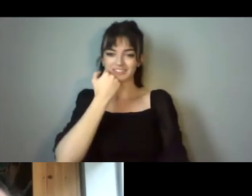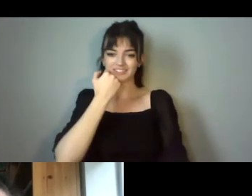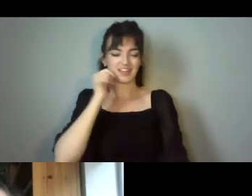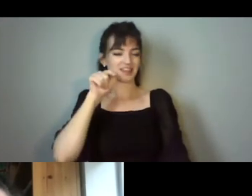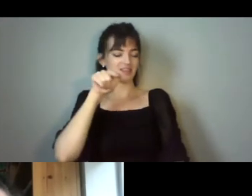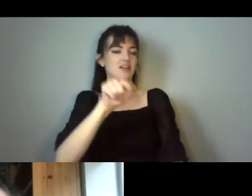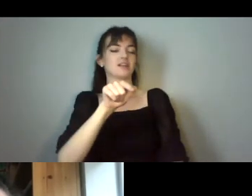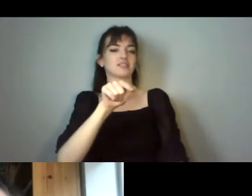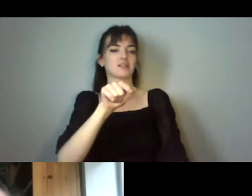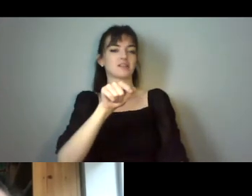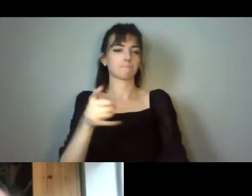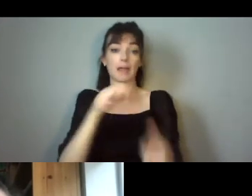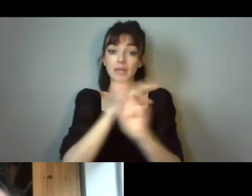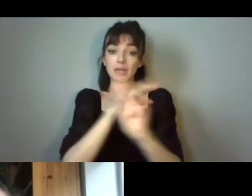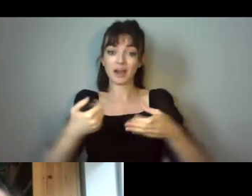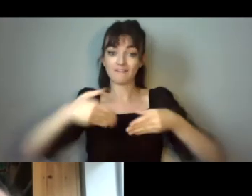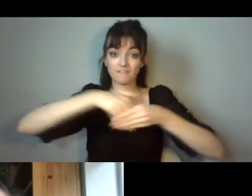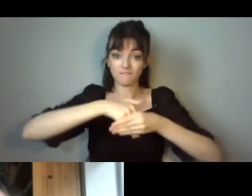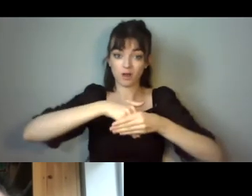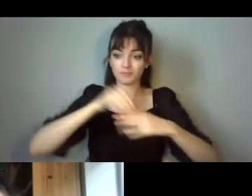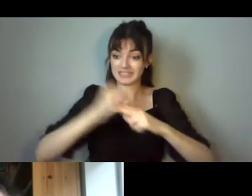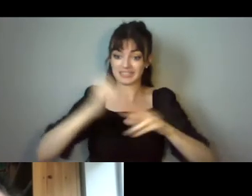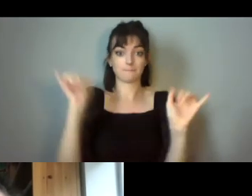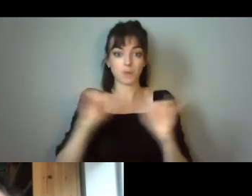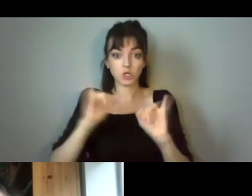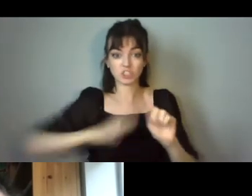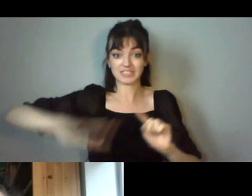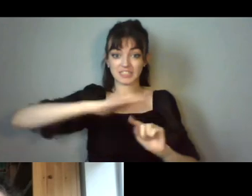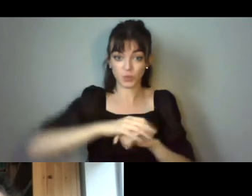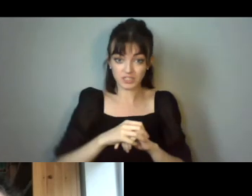an involvement during emergency situation of courts. Although that is actually what